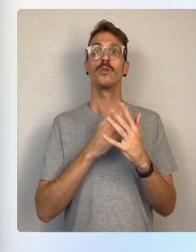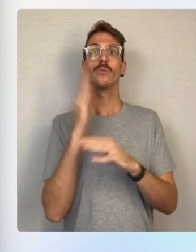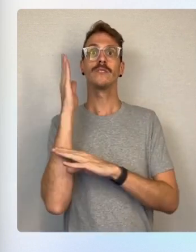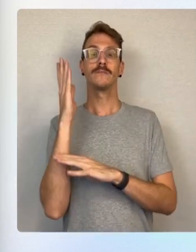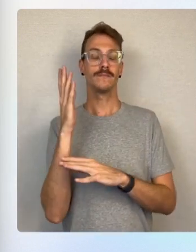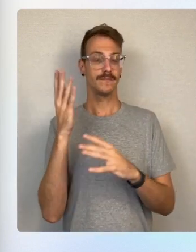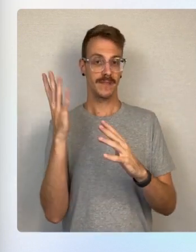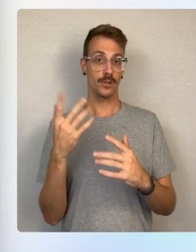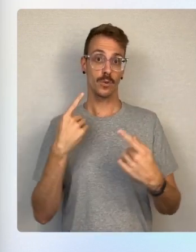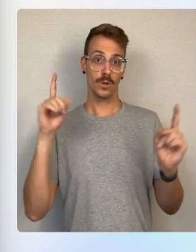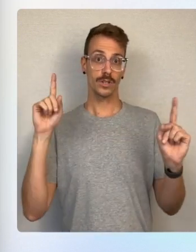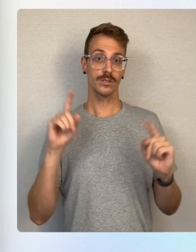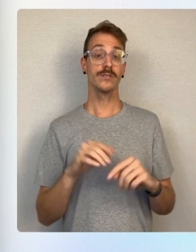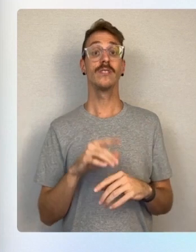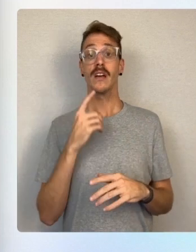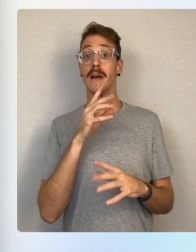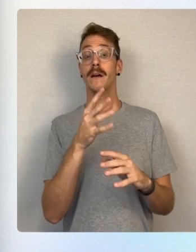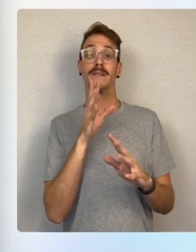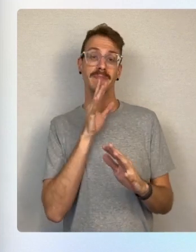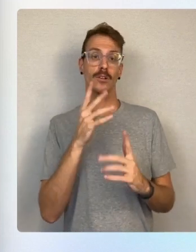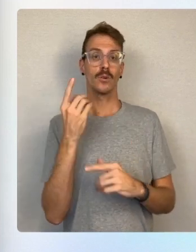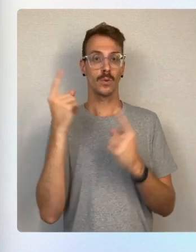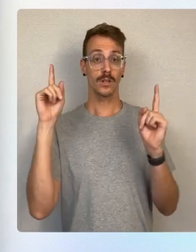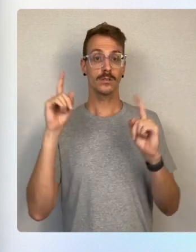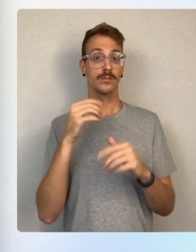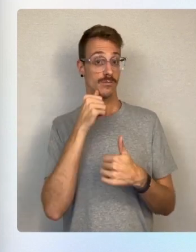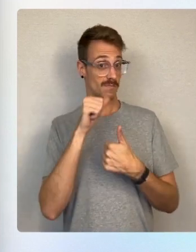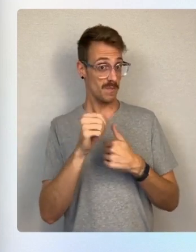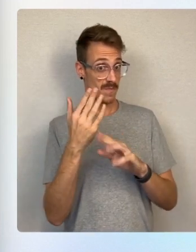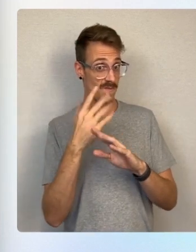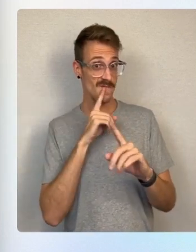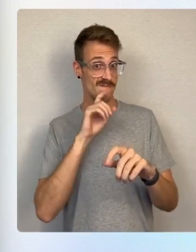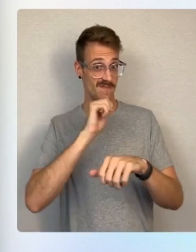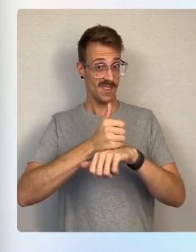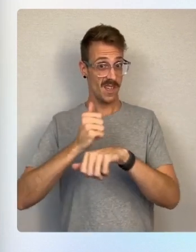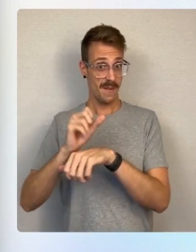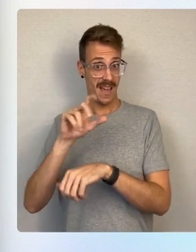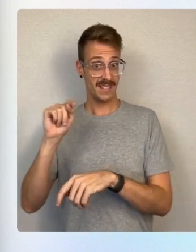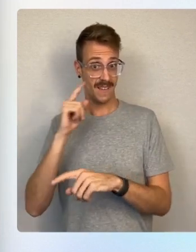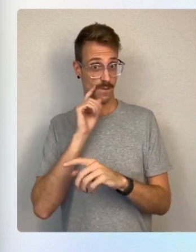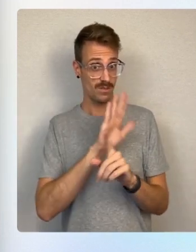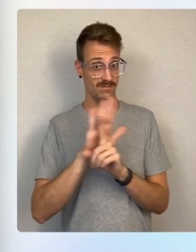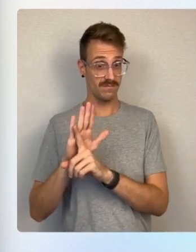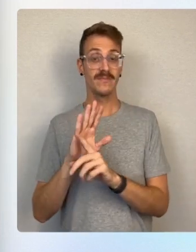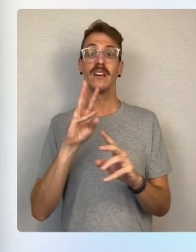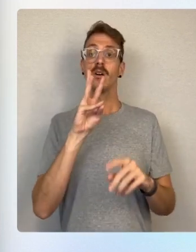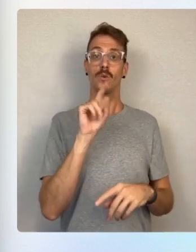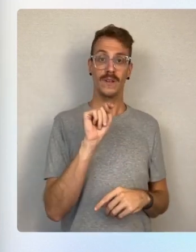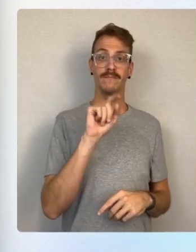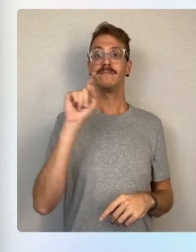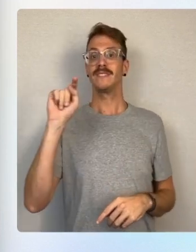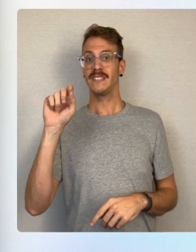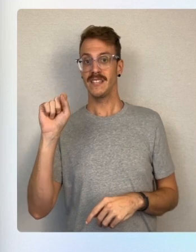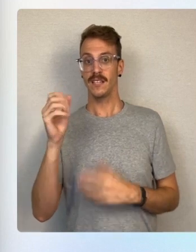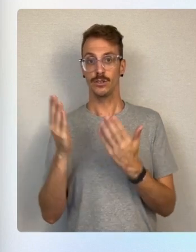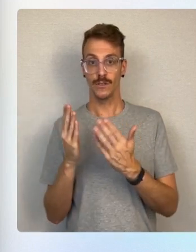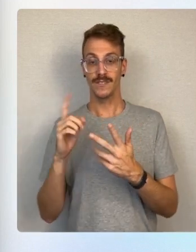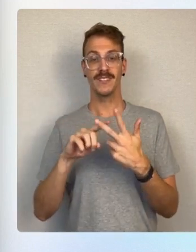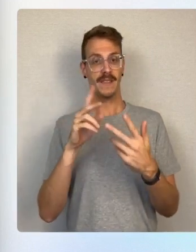to customize how your speaker works. As mentioned before, we need to set the data assets for your speaker. Select WitTtsService